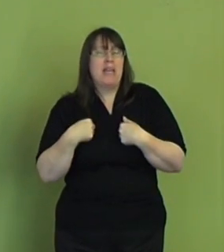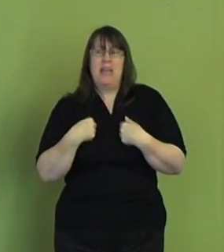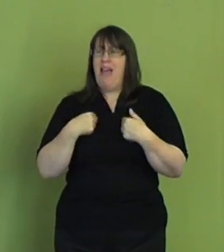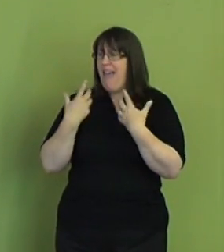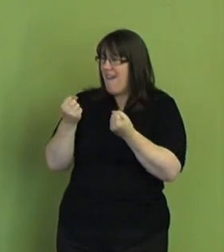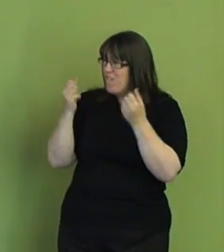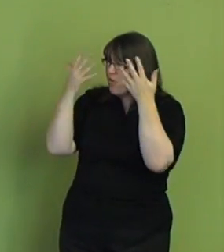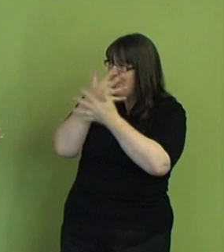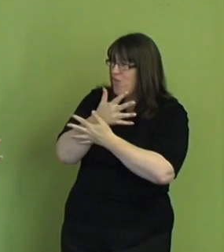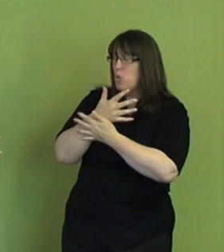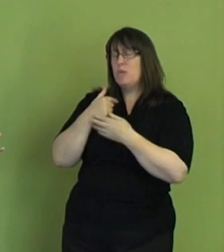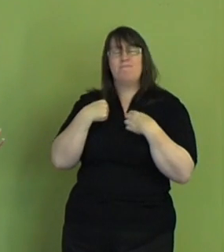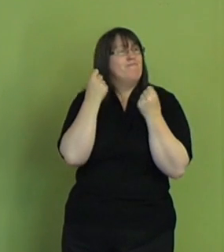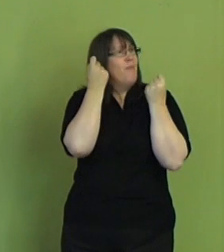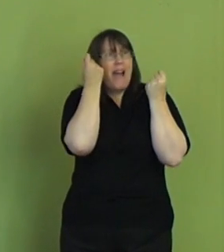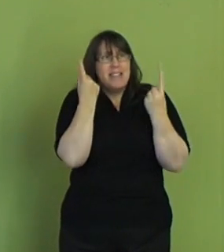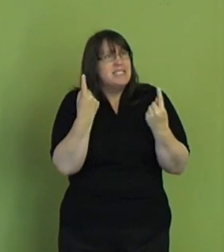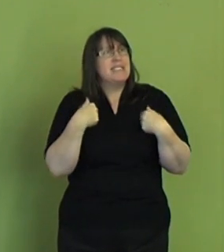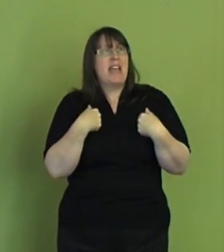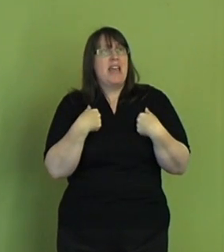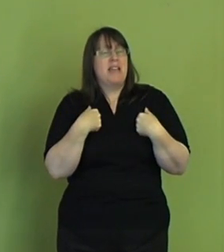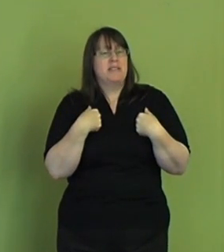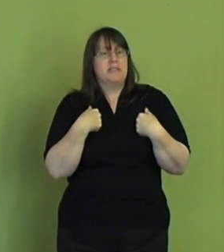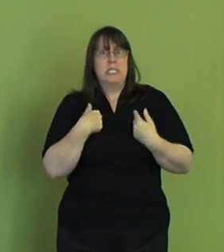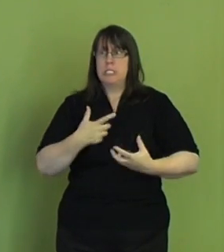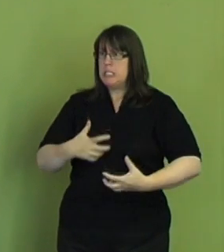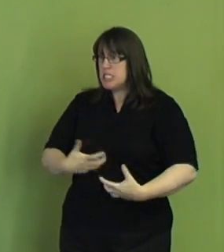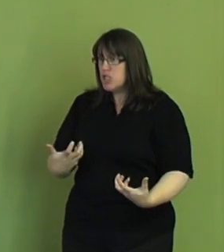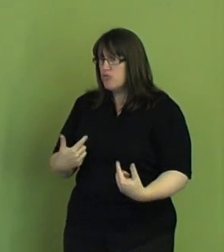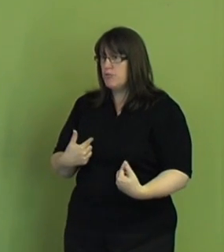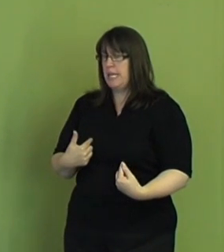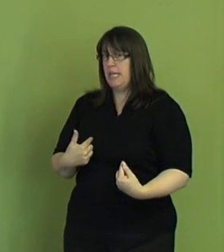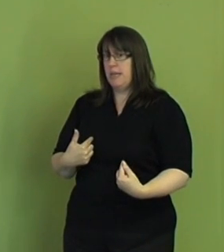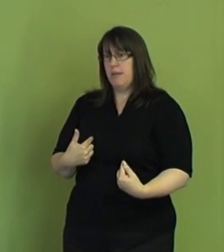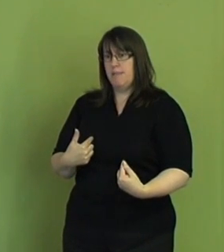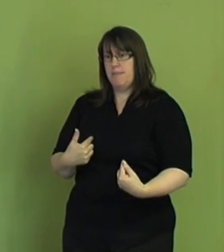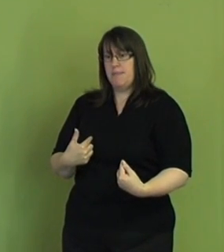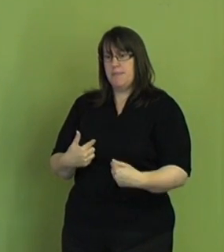"I don't understand", "I'm angry".